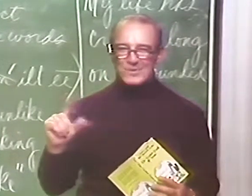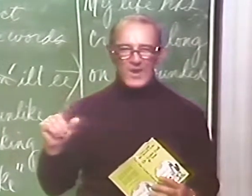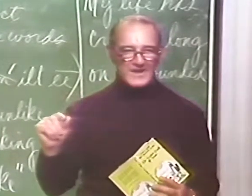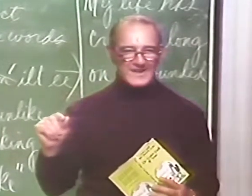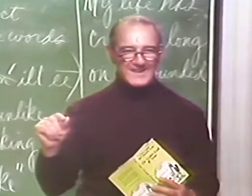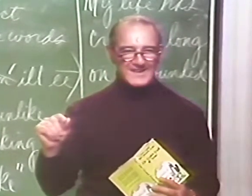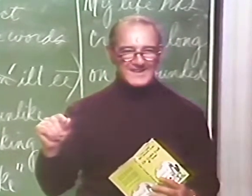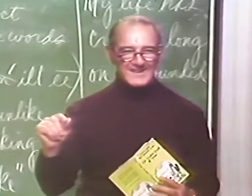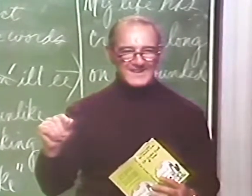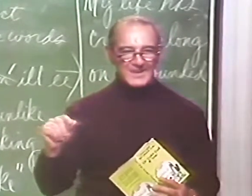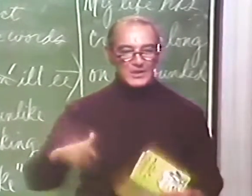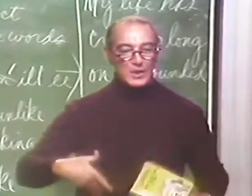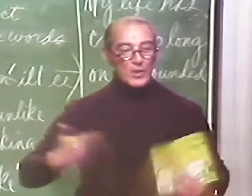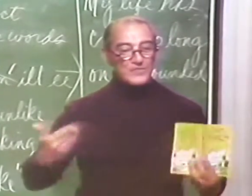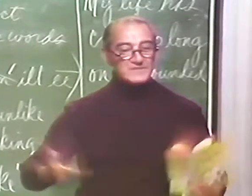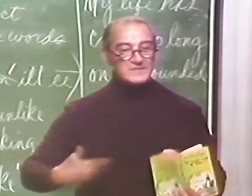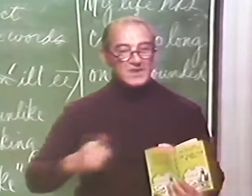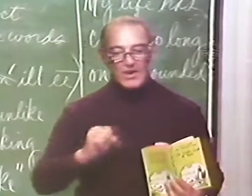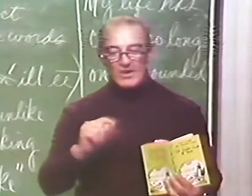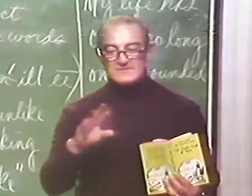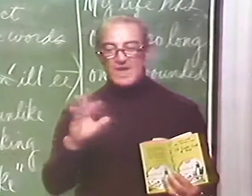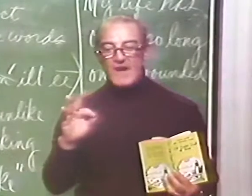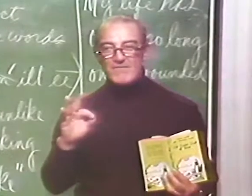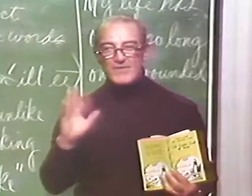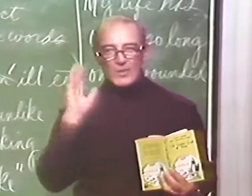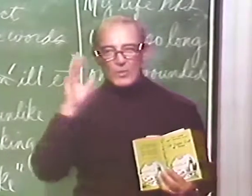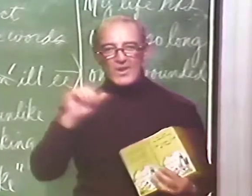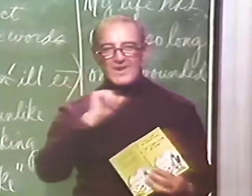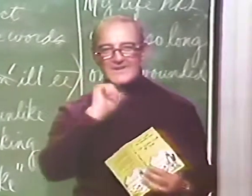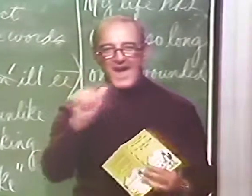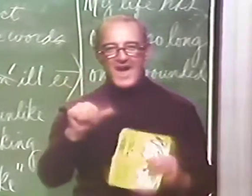"THEN COME KISS ME, SWEET-AND-TWENTY,